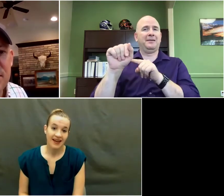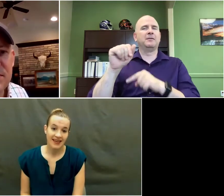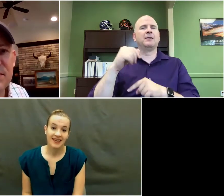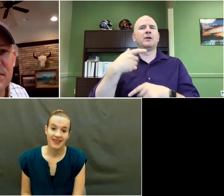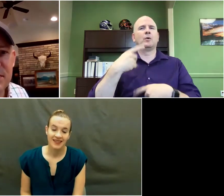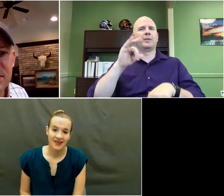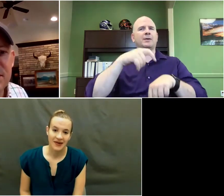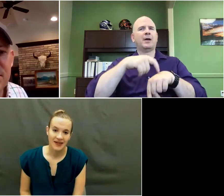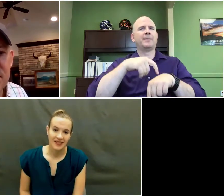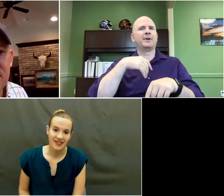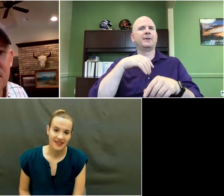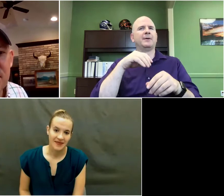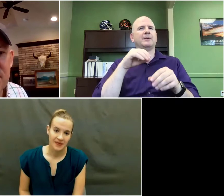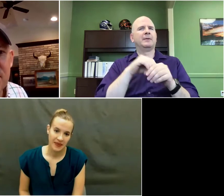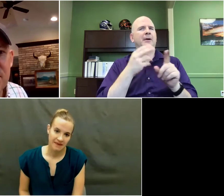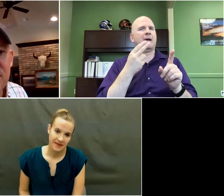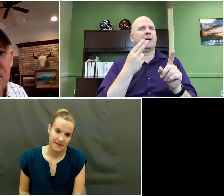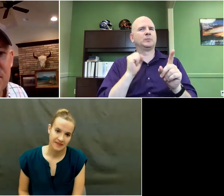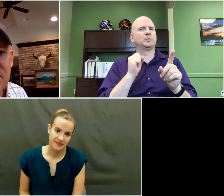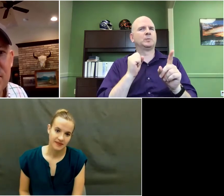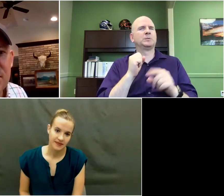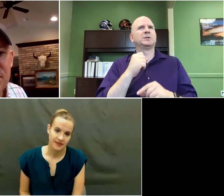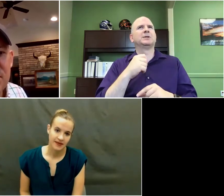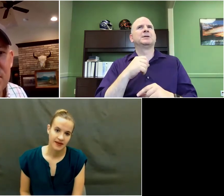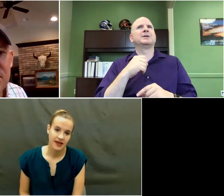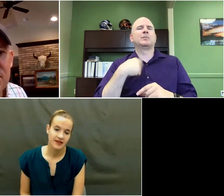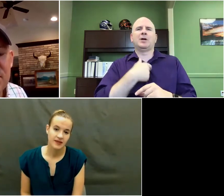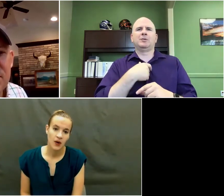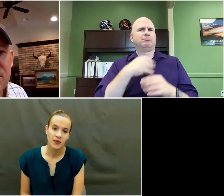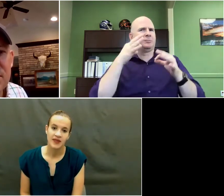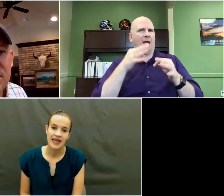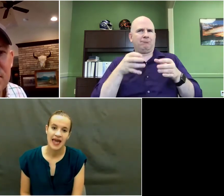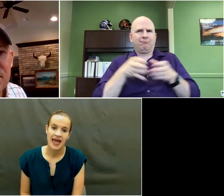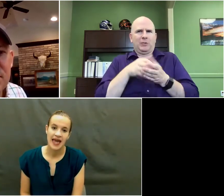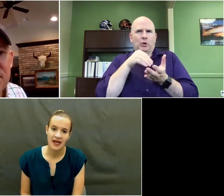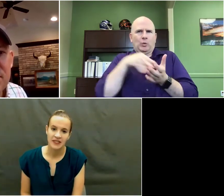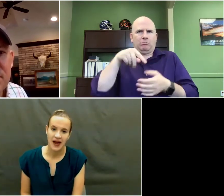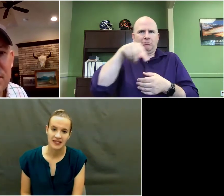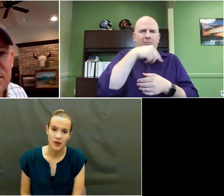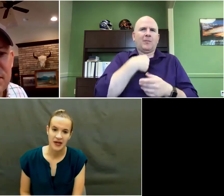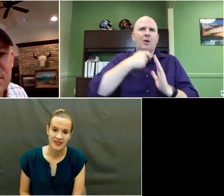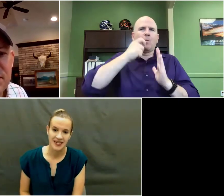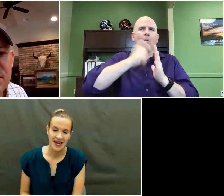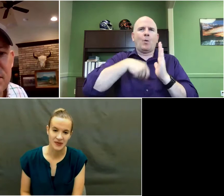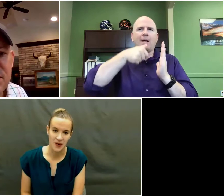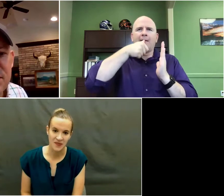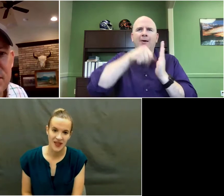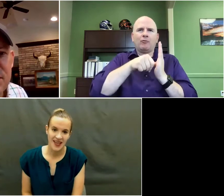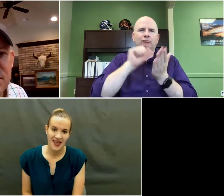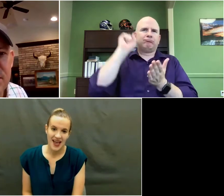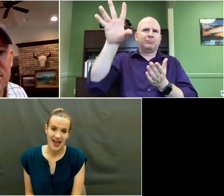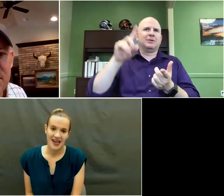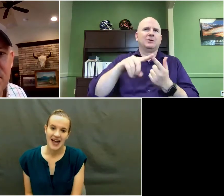Steve: Yes, that's a great question. So the ADA was passed while I was in high school. And I